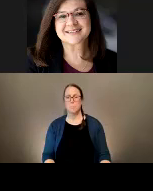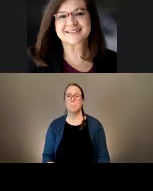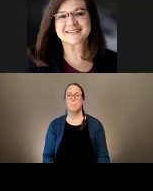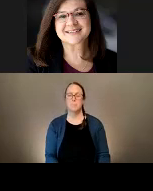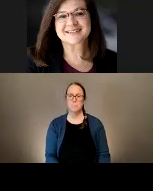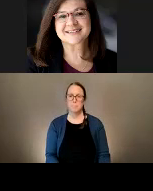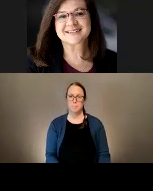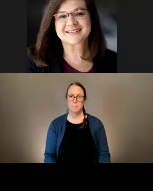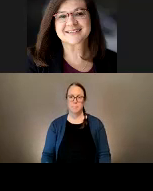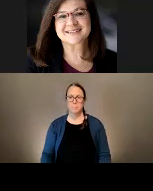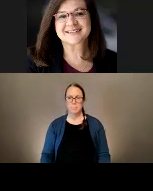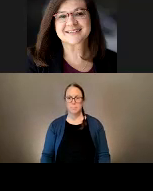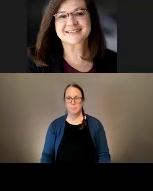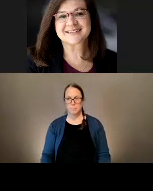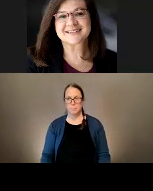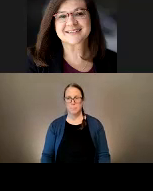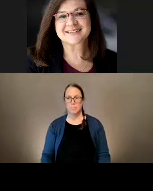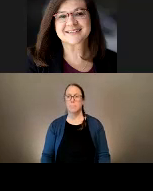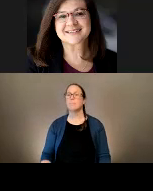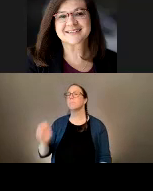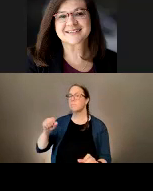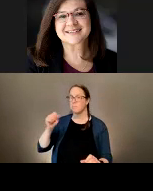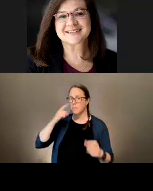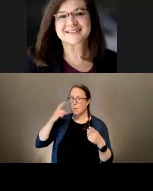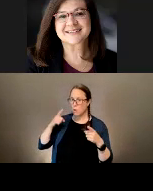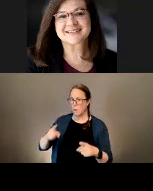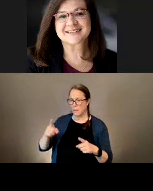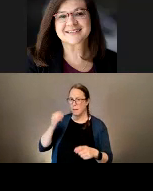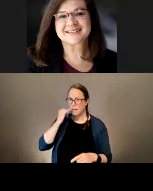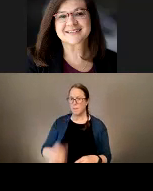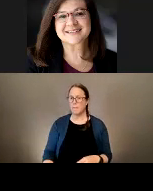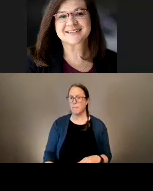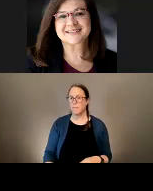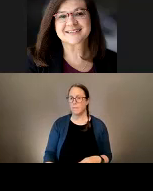Yeah, I agree. And if you do produce a hard copy of a flyer